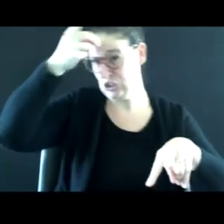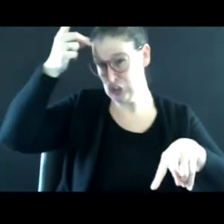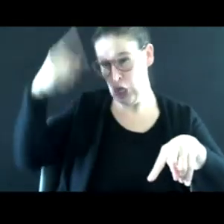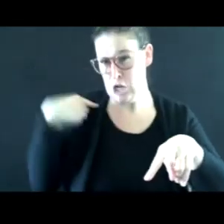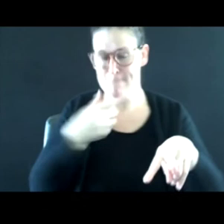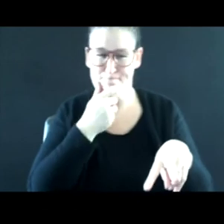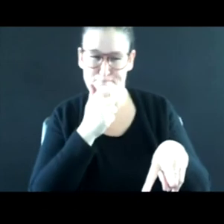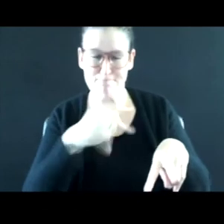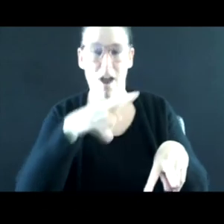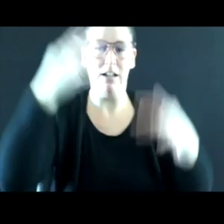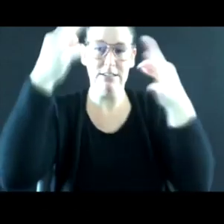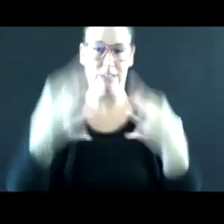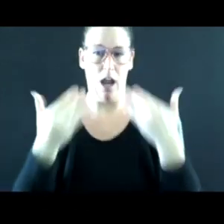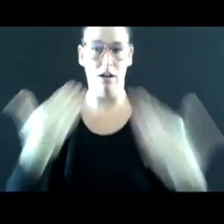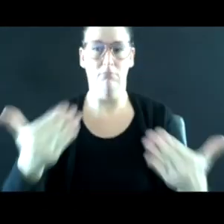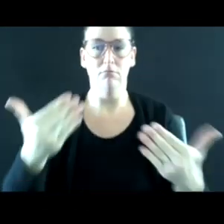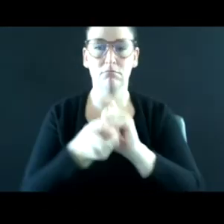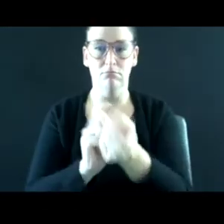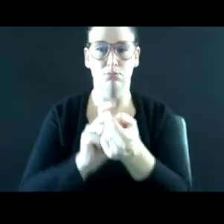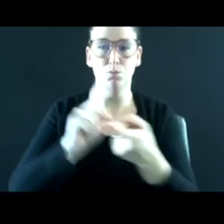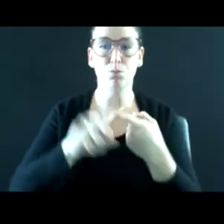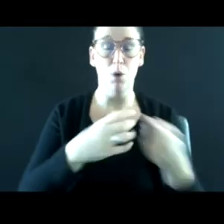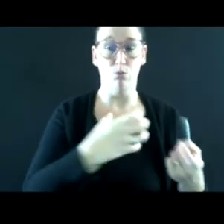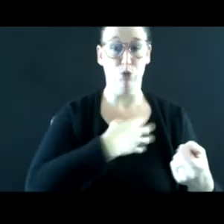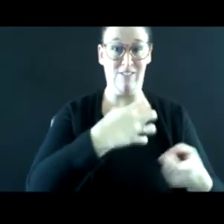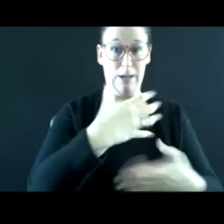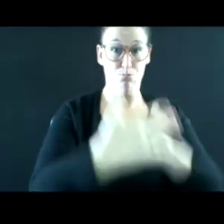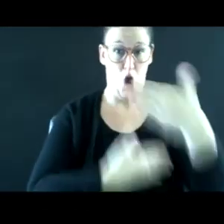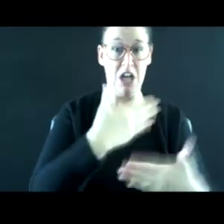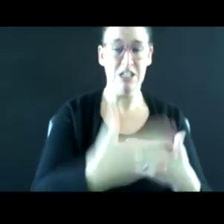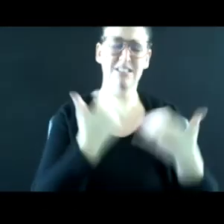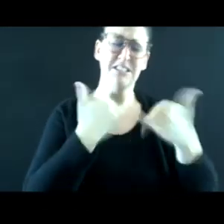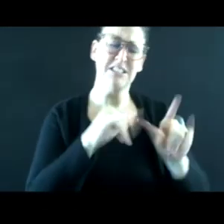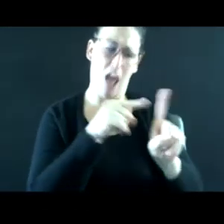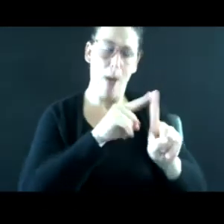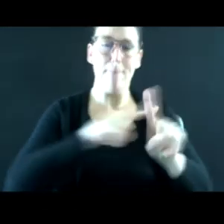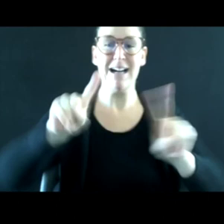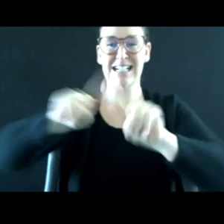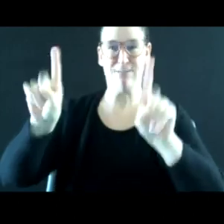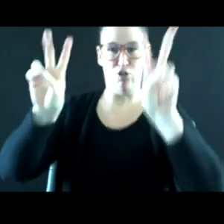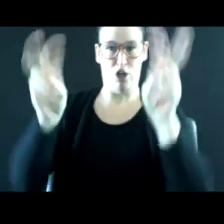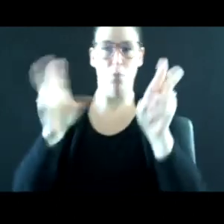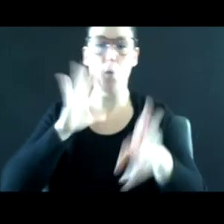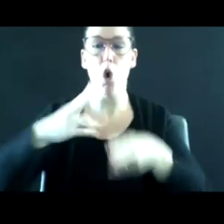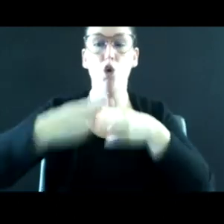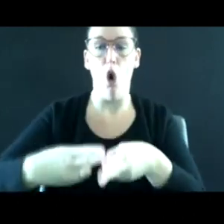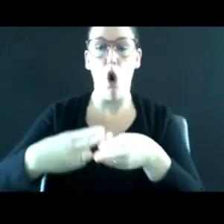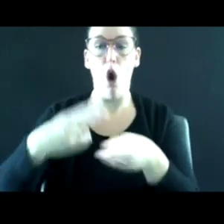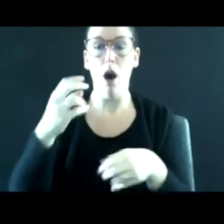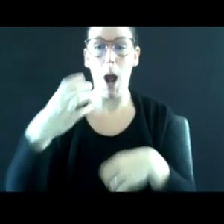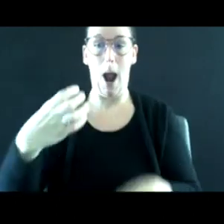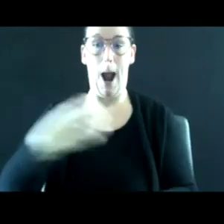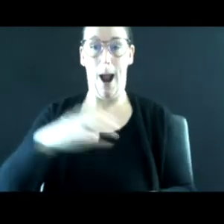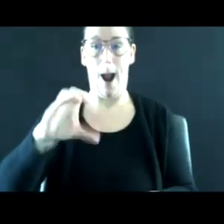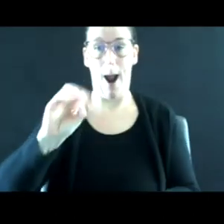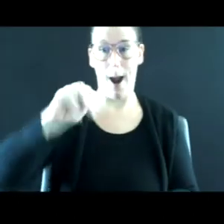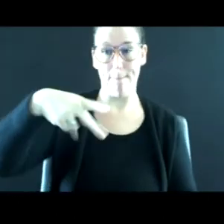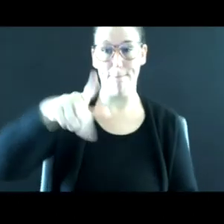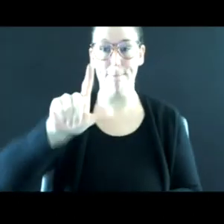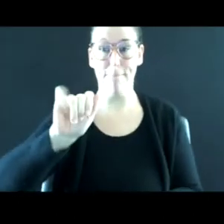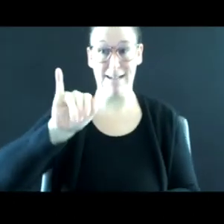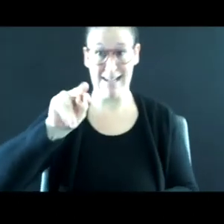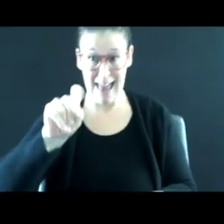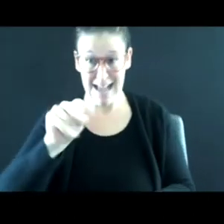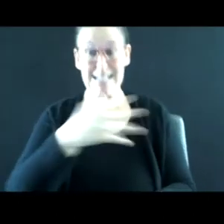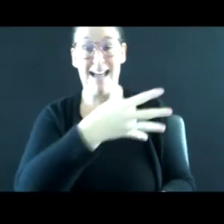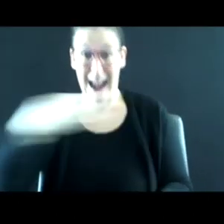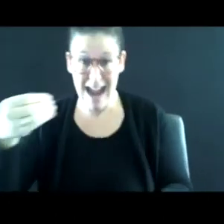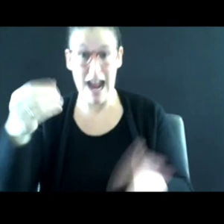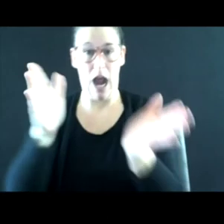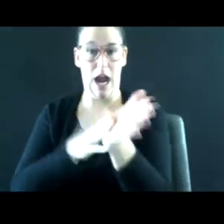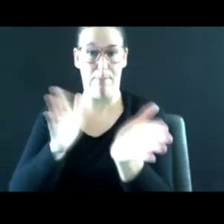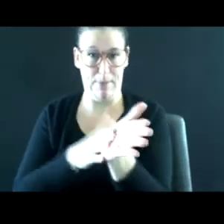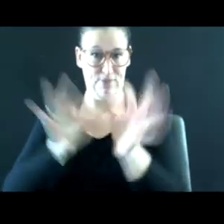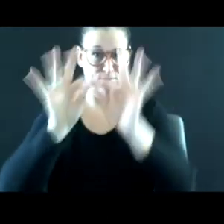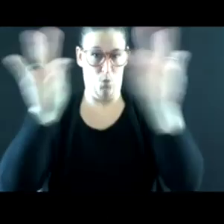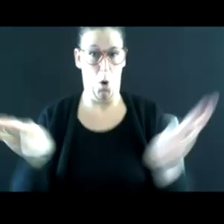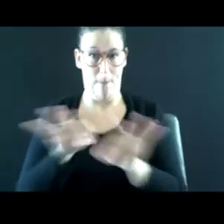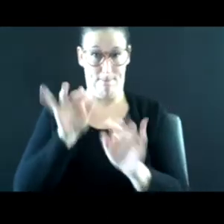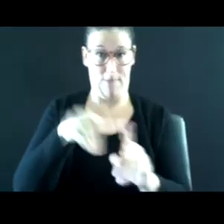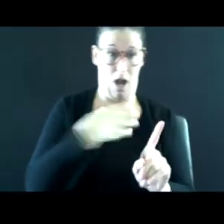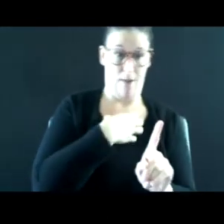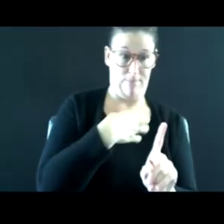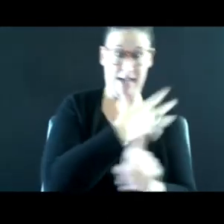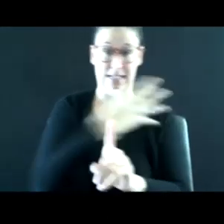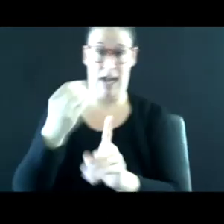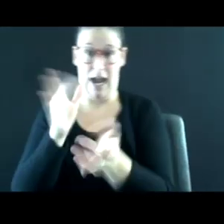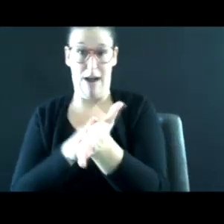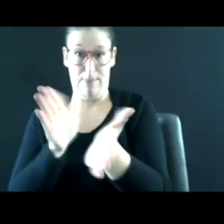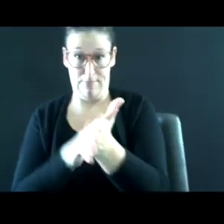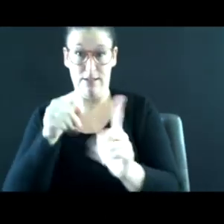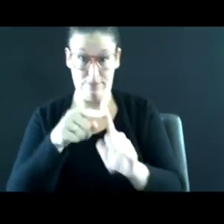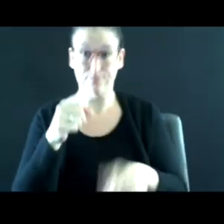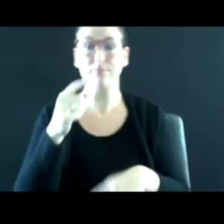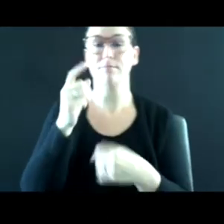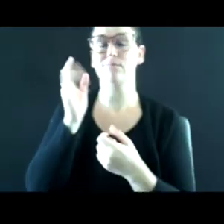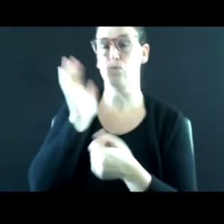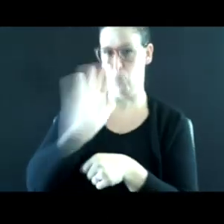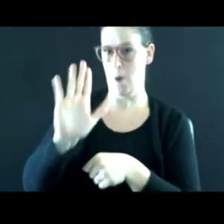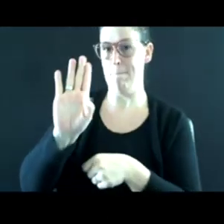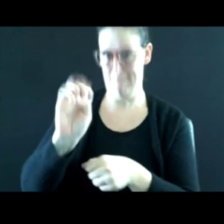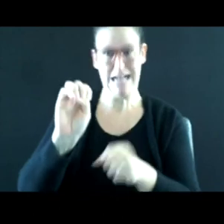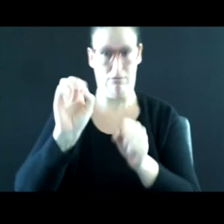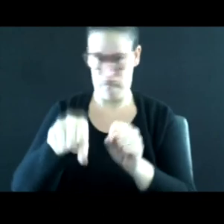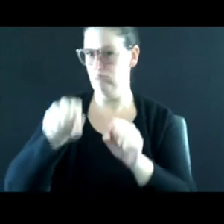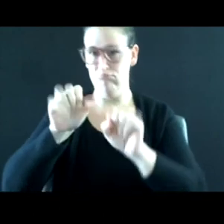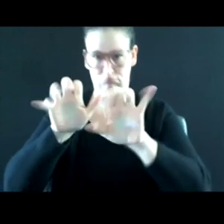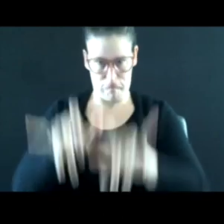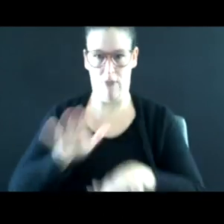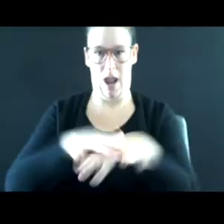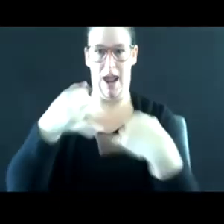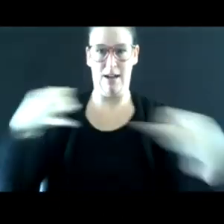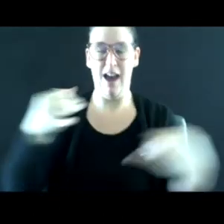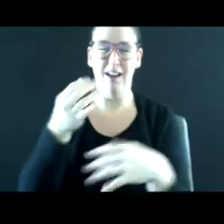and I decided to call it “Complaints & Compliment” Forms. They will be